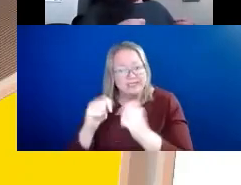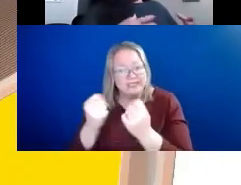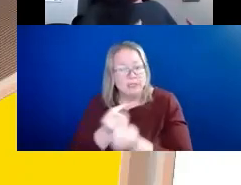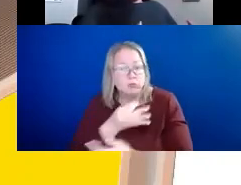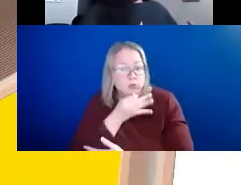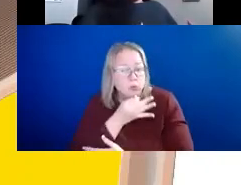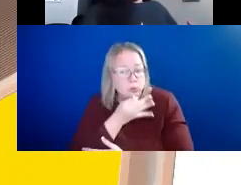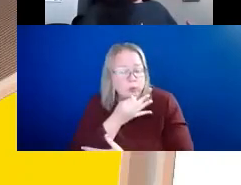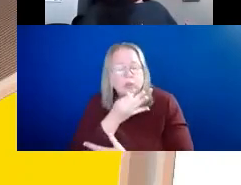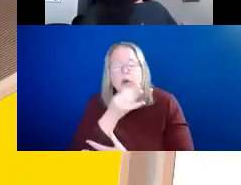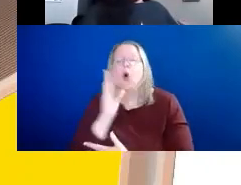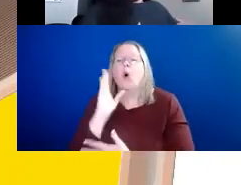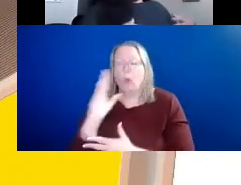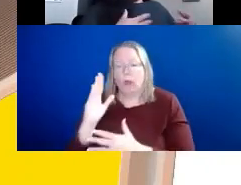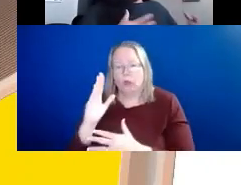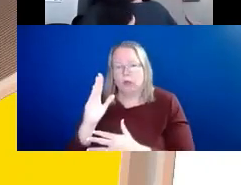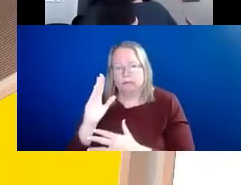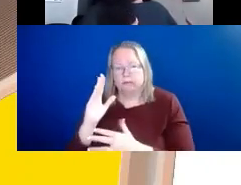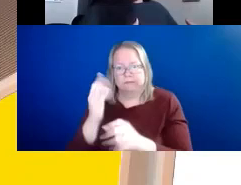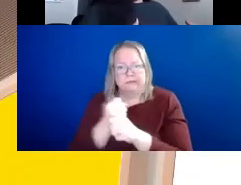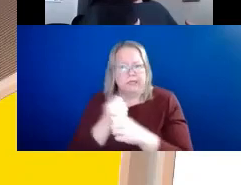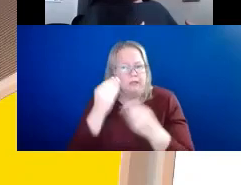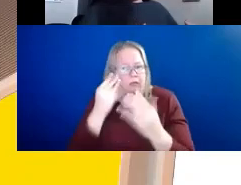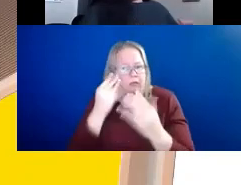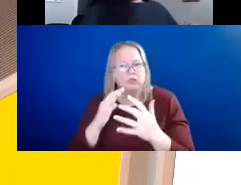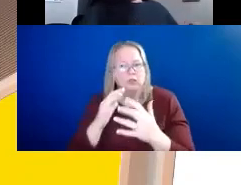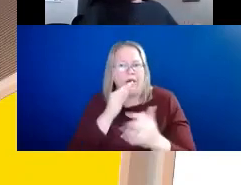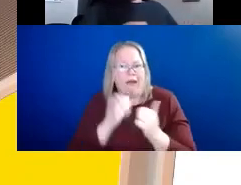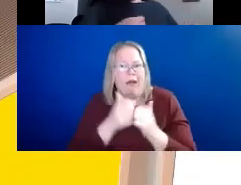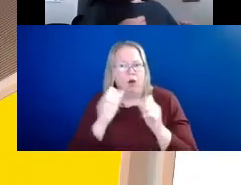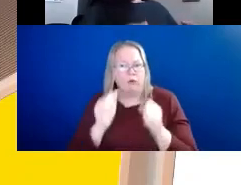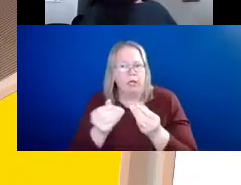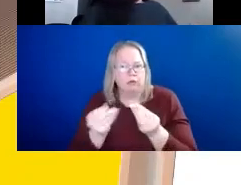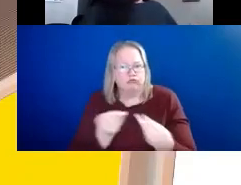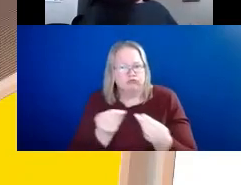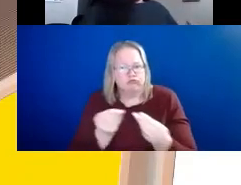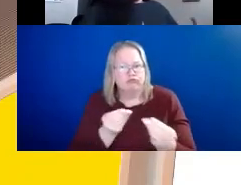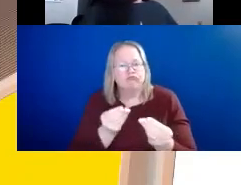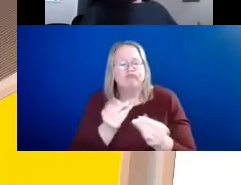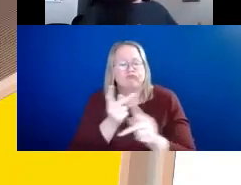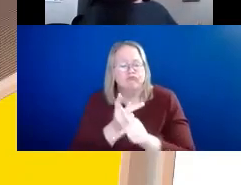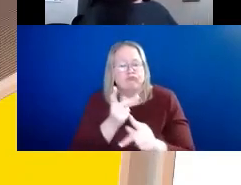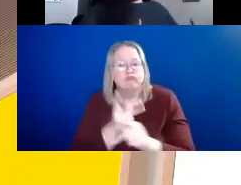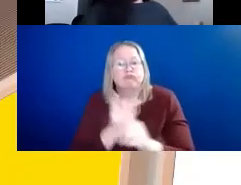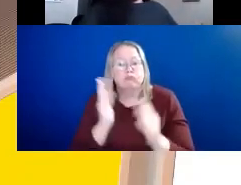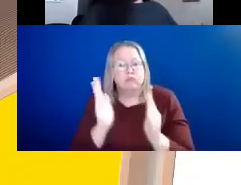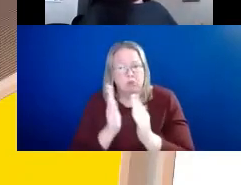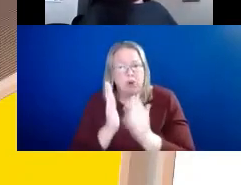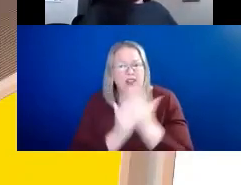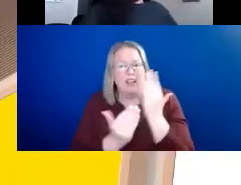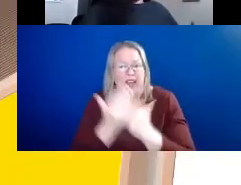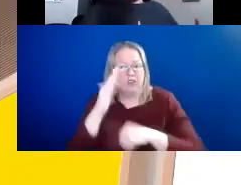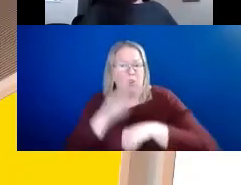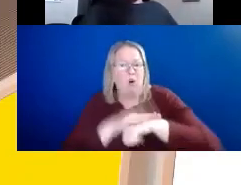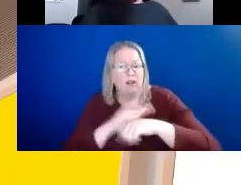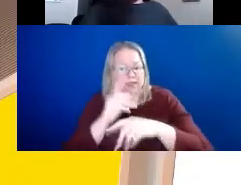and that will be coming your way 12:58:00 on how we can facilitate the small amount of hands-on time 12:58:06 for anybody who wants to feel